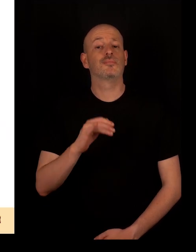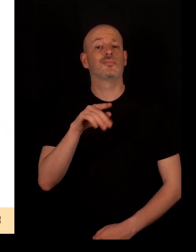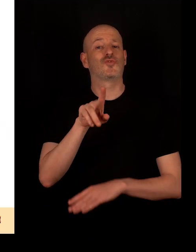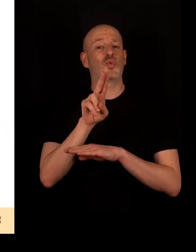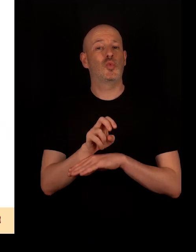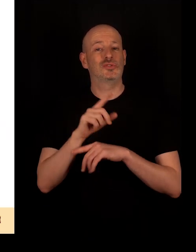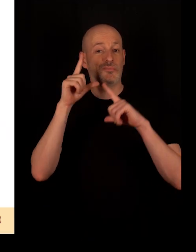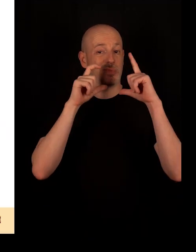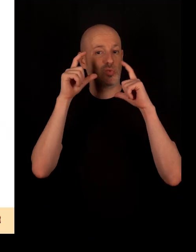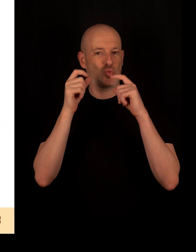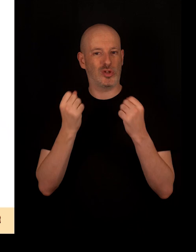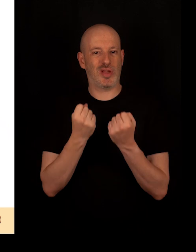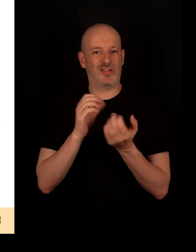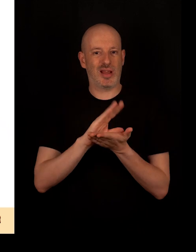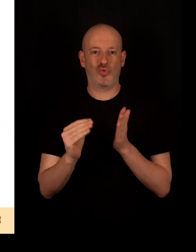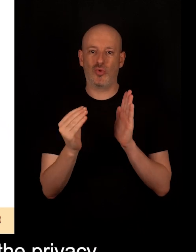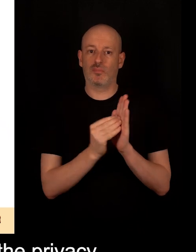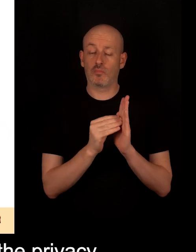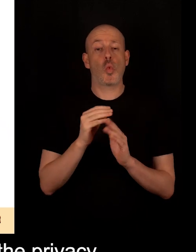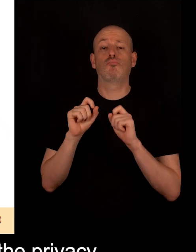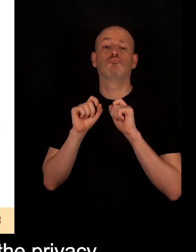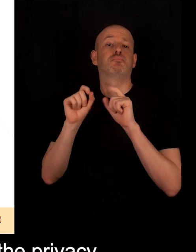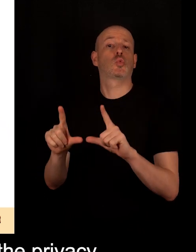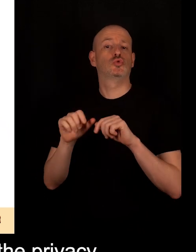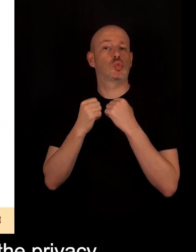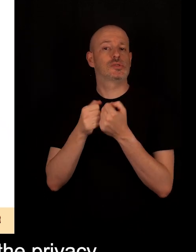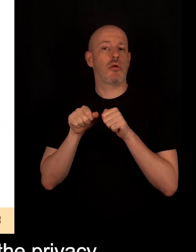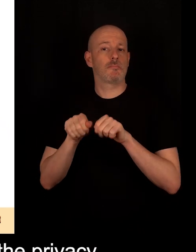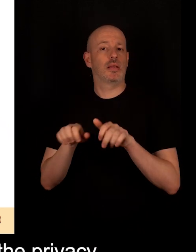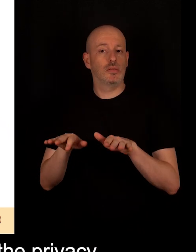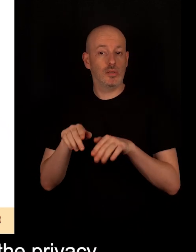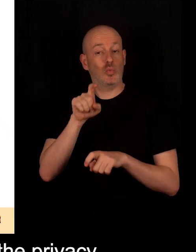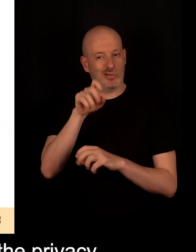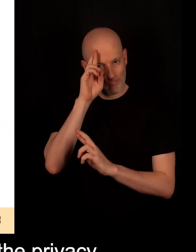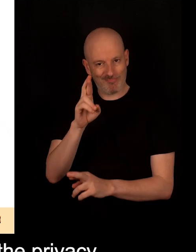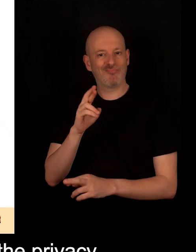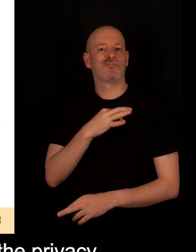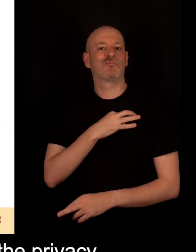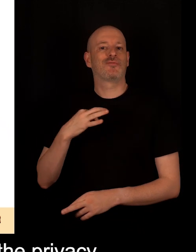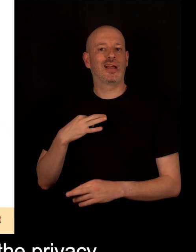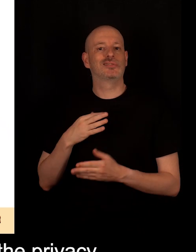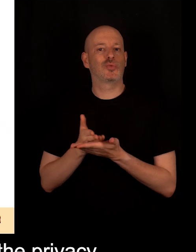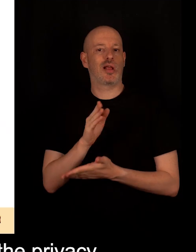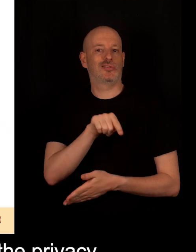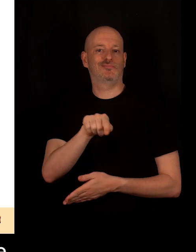If you use pictures in your activity report or post them on social media. You need to respect the privacy rights of everyone.